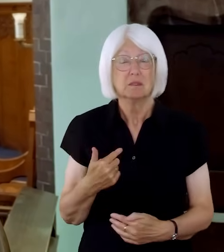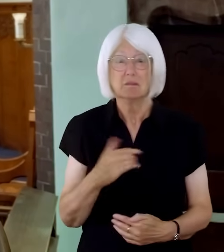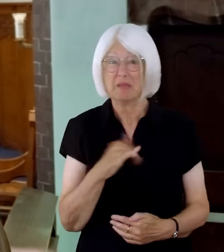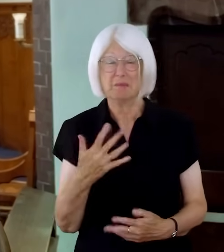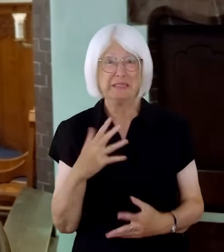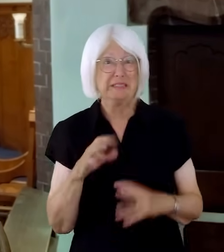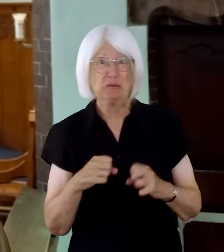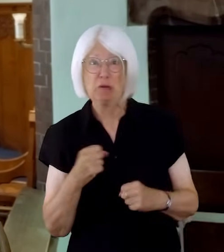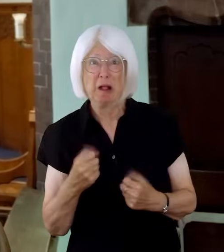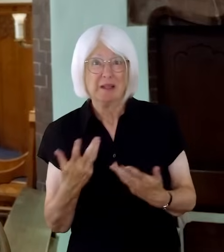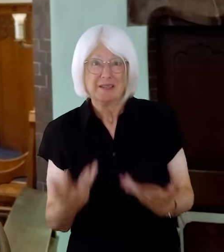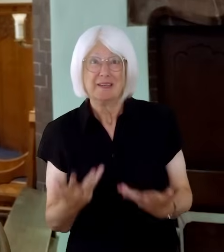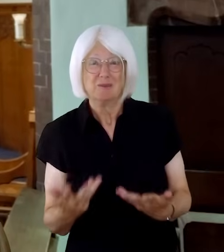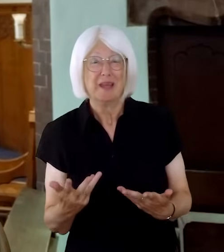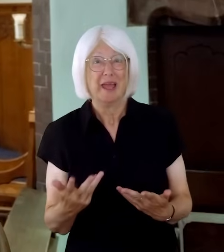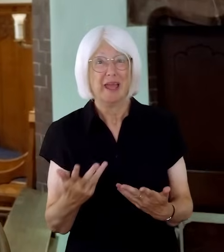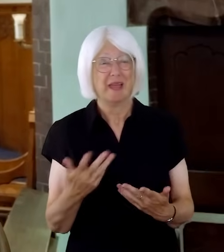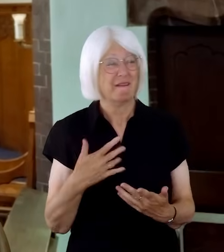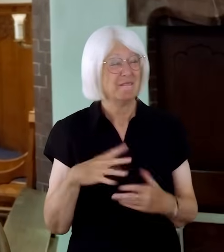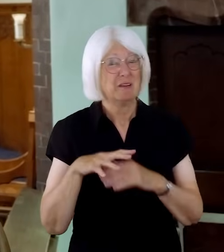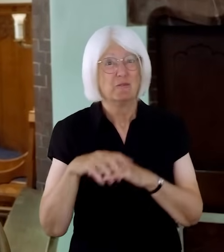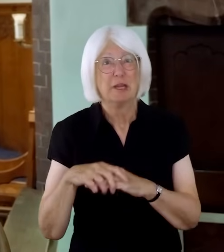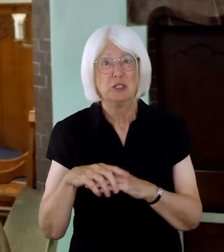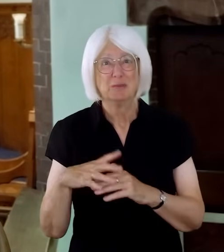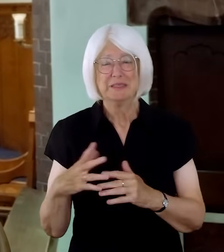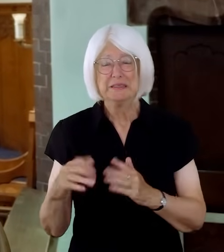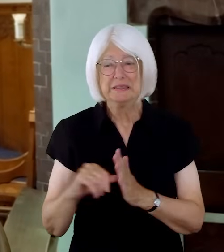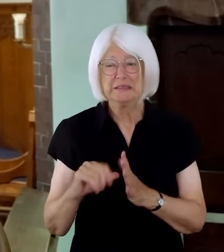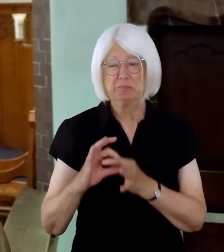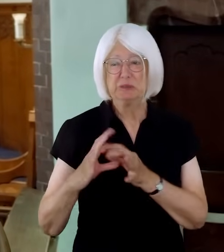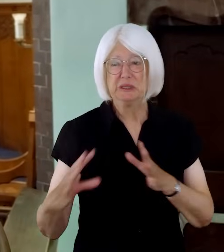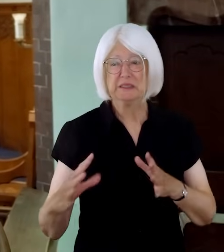You may be struggling with some issue of friendship today.